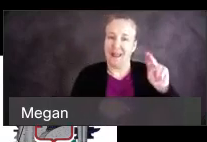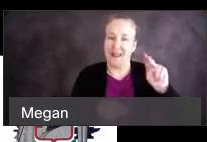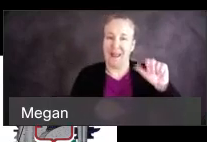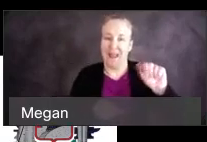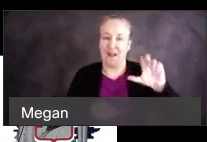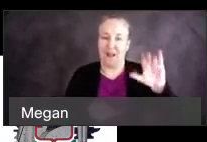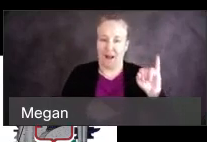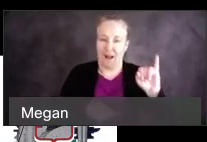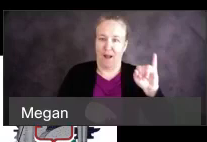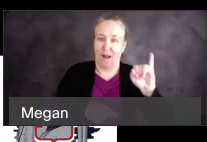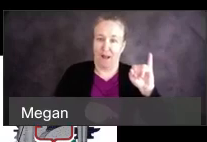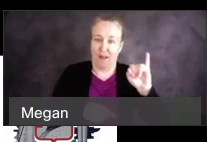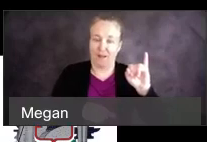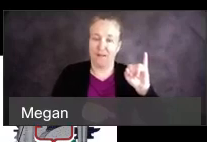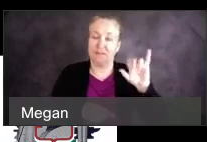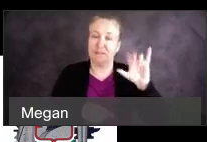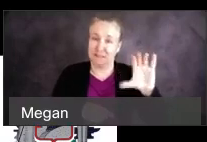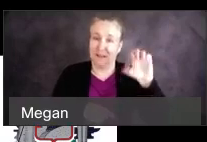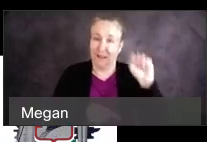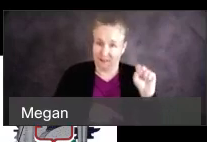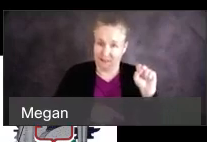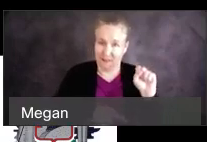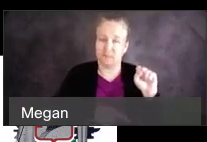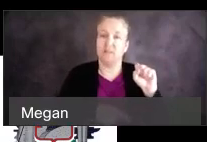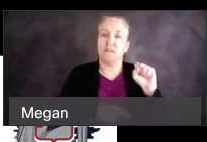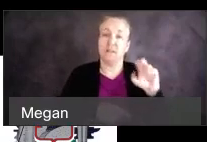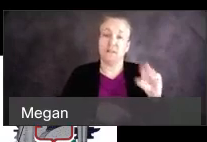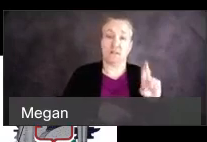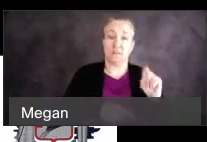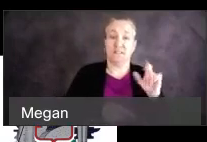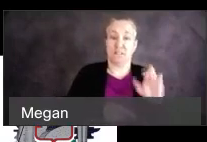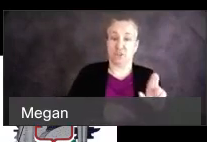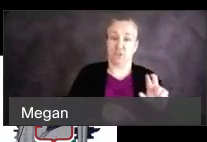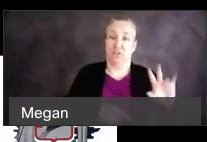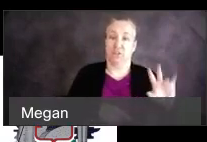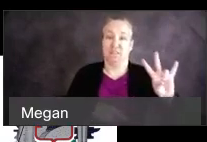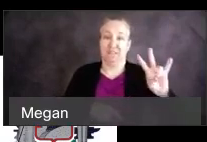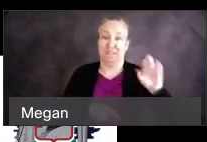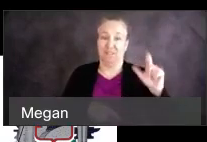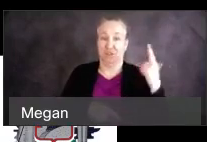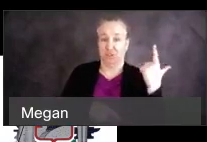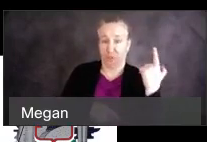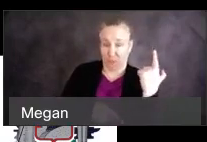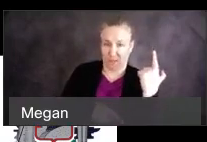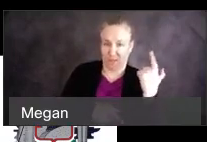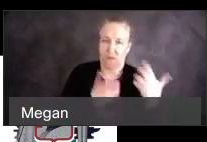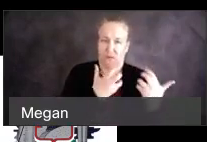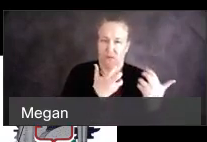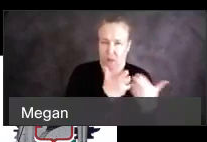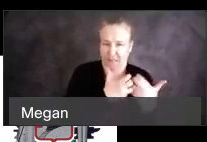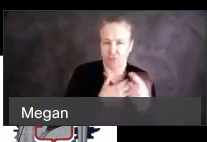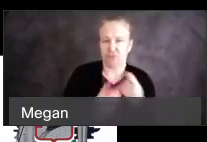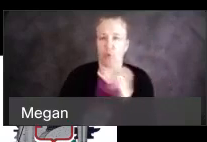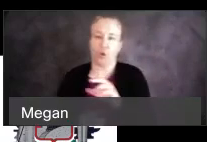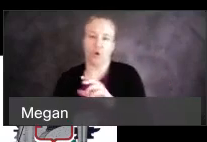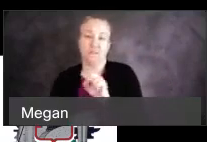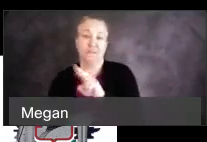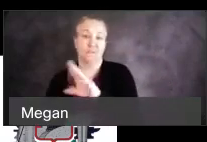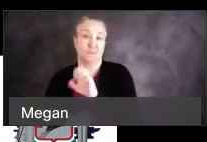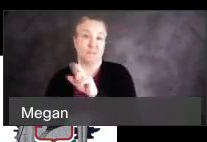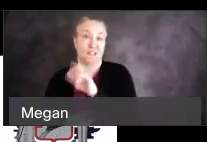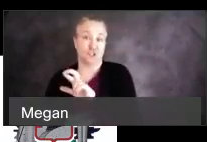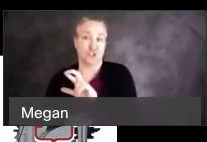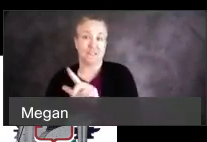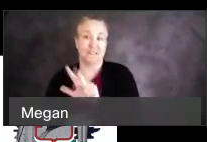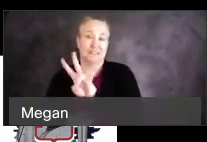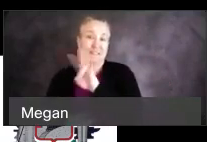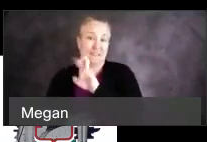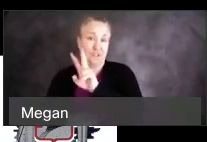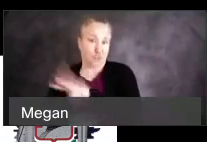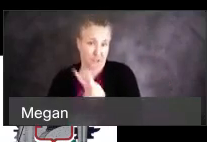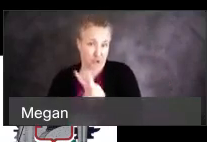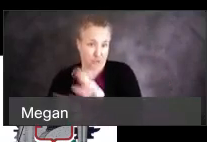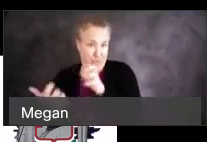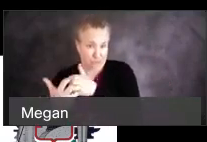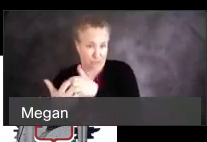(NAICS) sub-sector 721, which is accommodations, or sub-sector 722, which is food services and